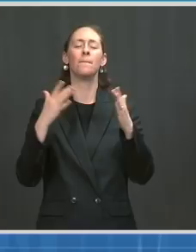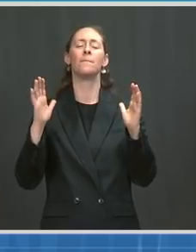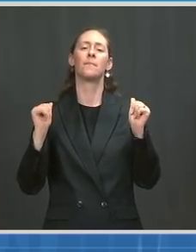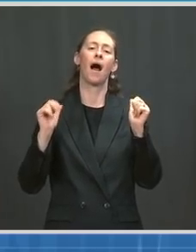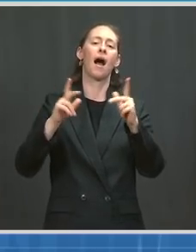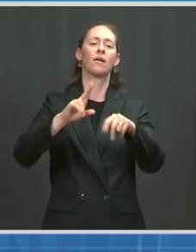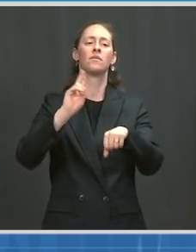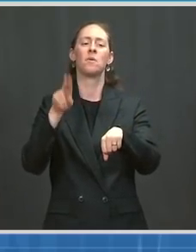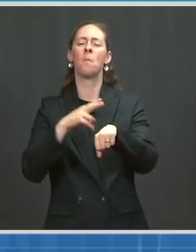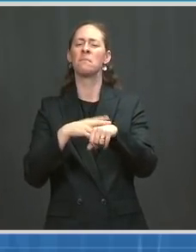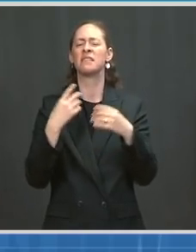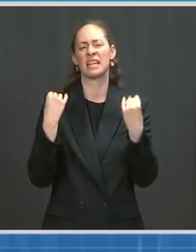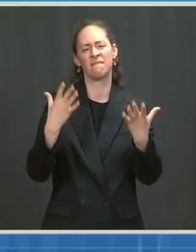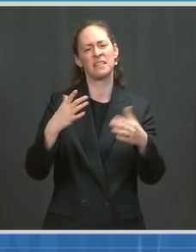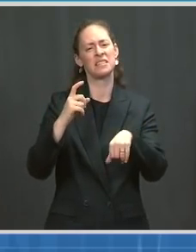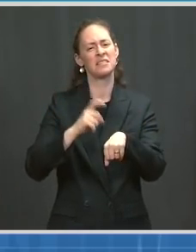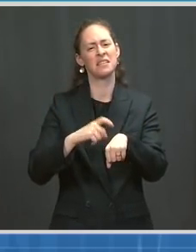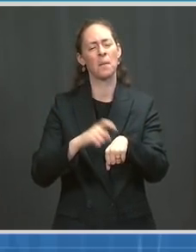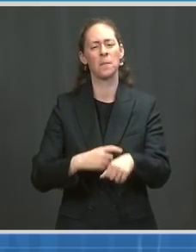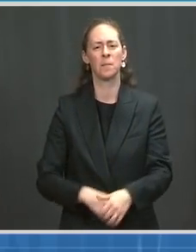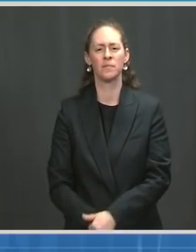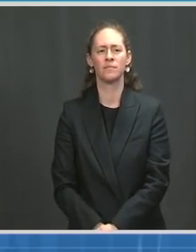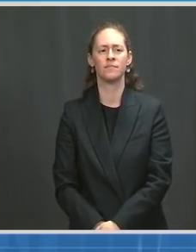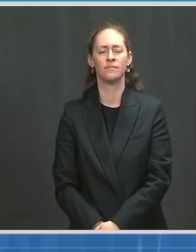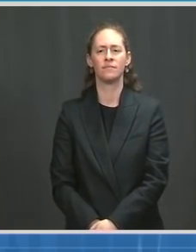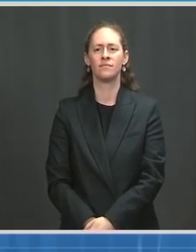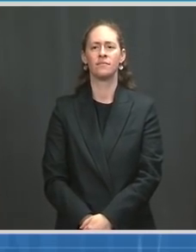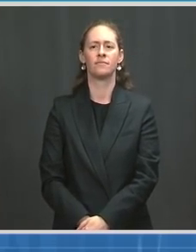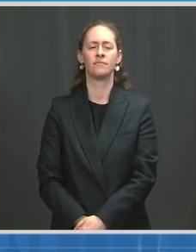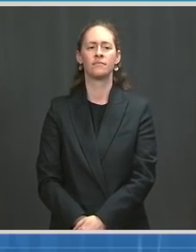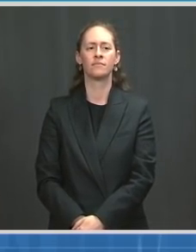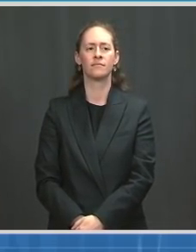Mr. Slavitt: Great. Next question. Moderator: Peter Sullivan, The Hill.